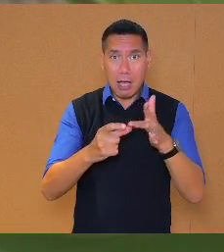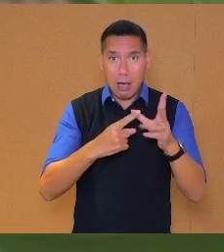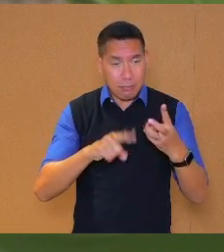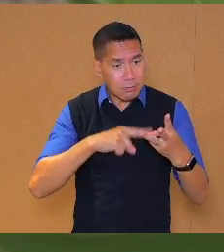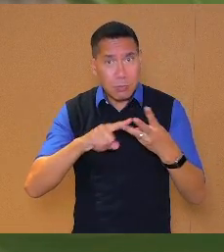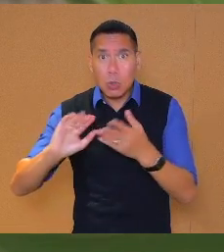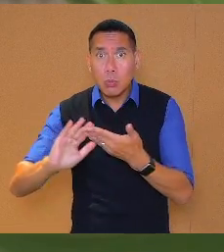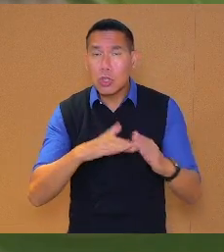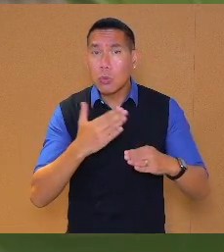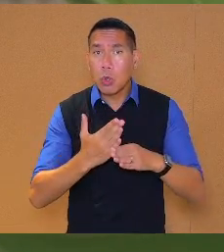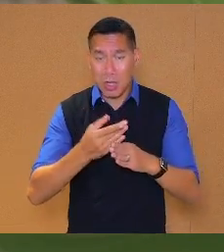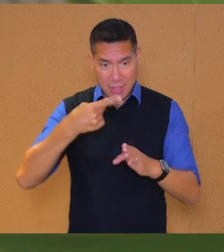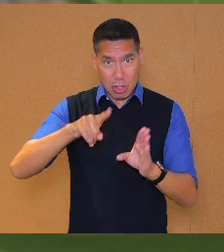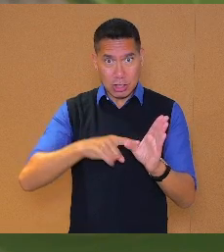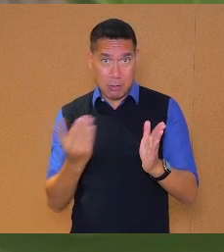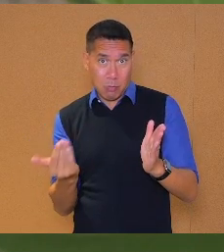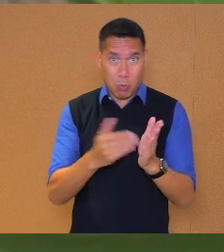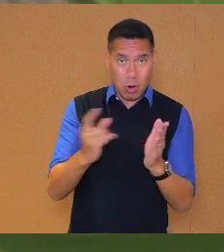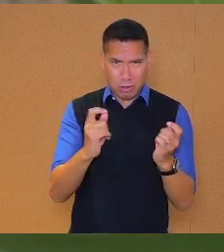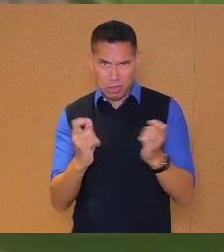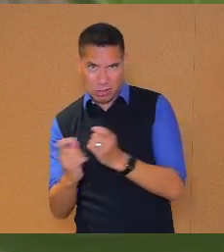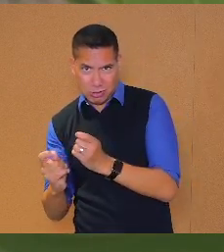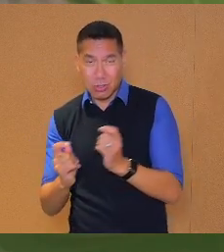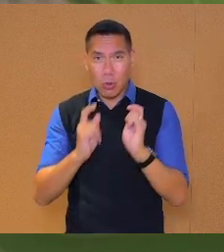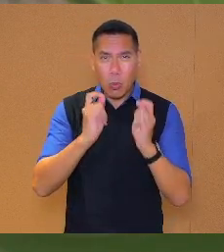This year, we introduced some changes to the awards to ensure